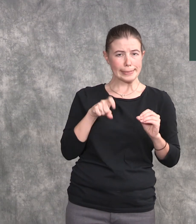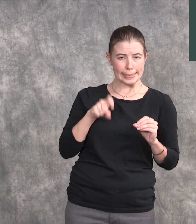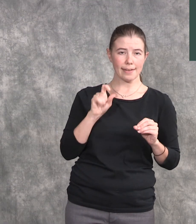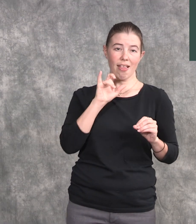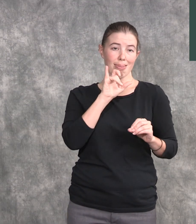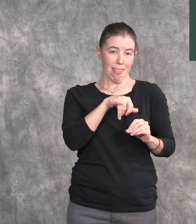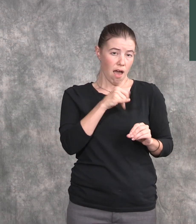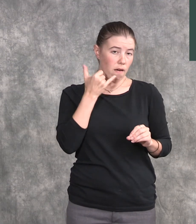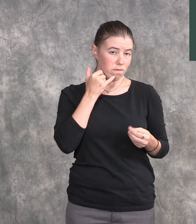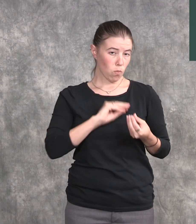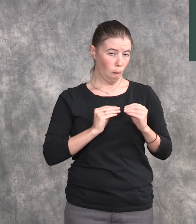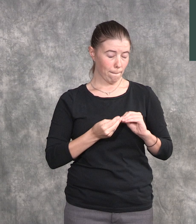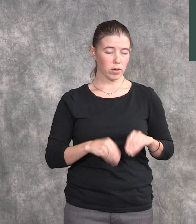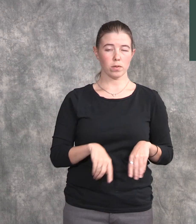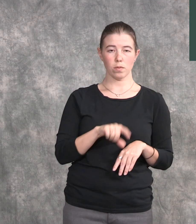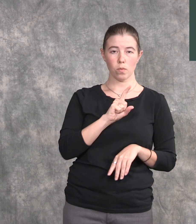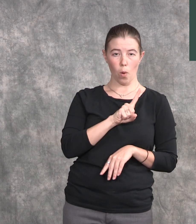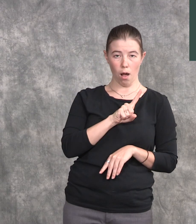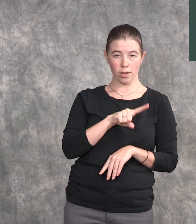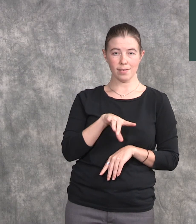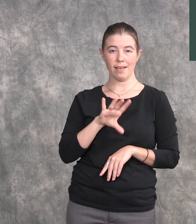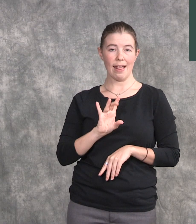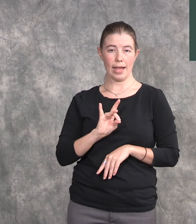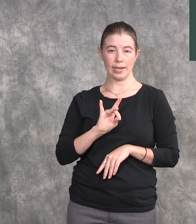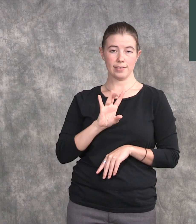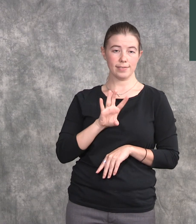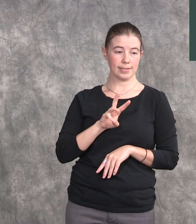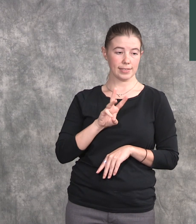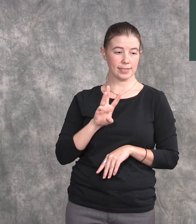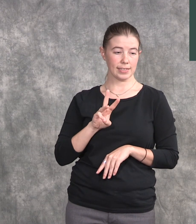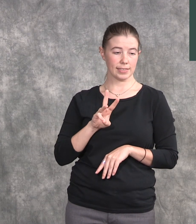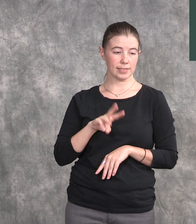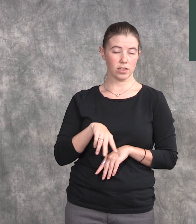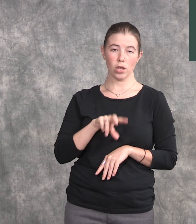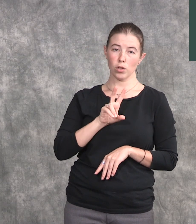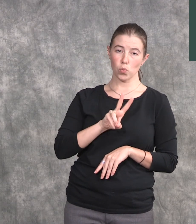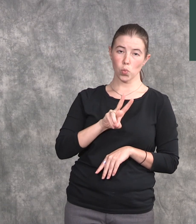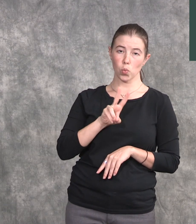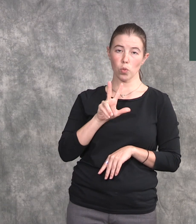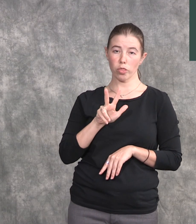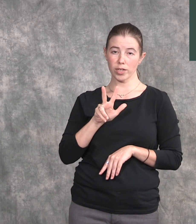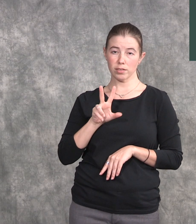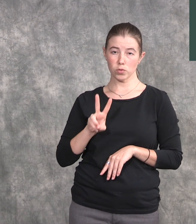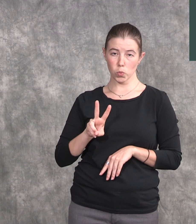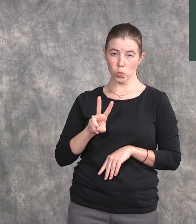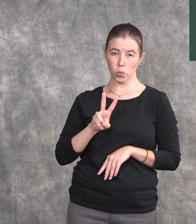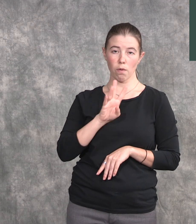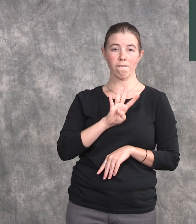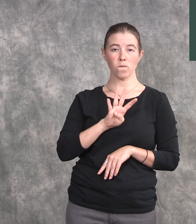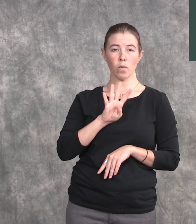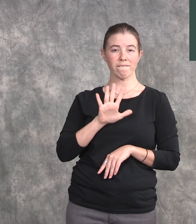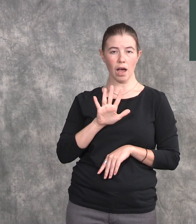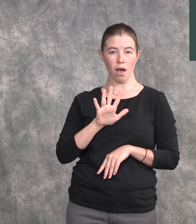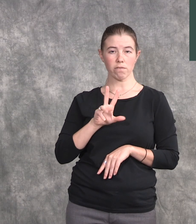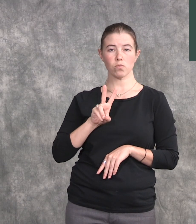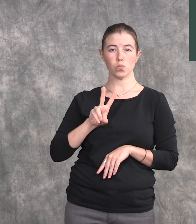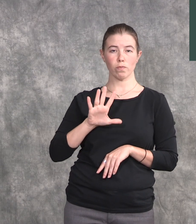That number is 1-866-232-4525.